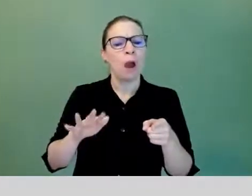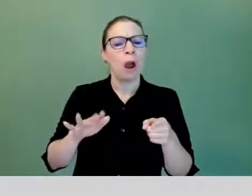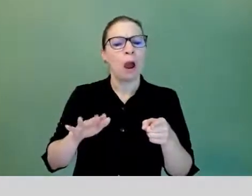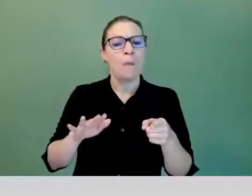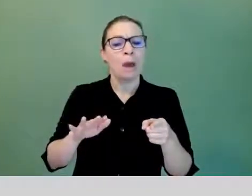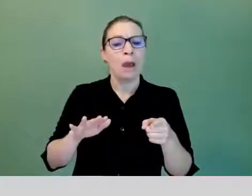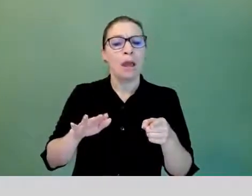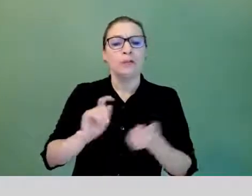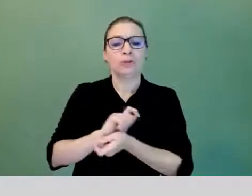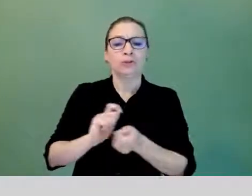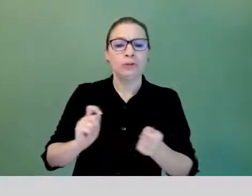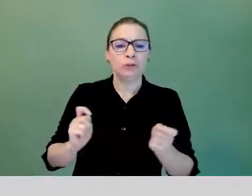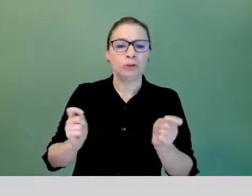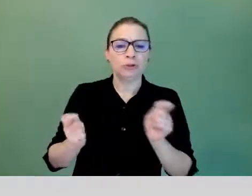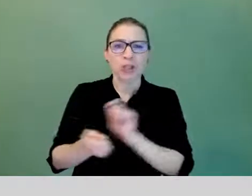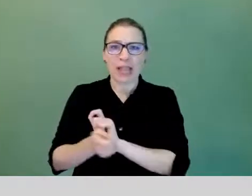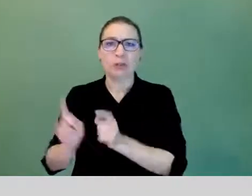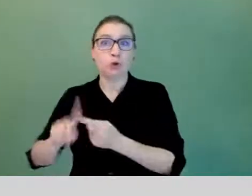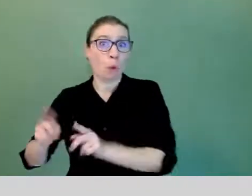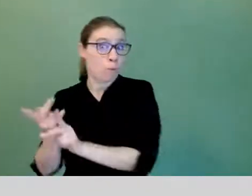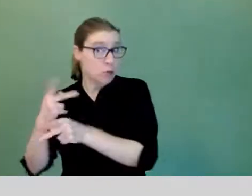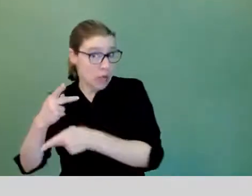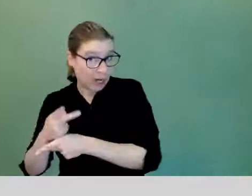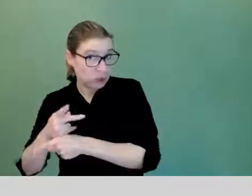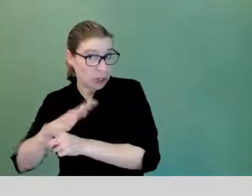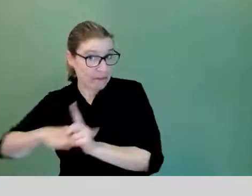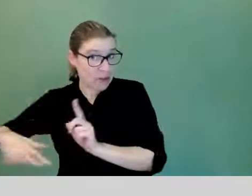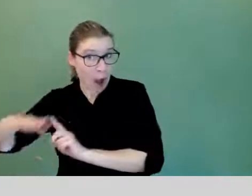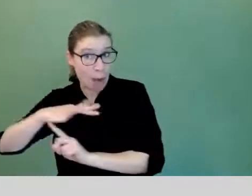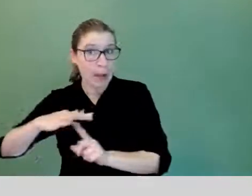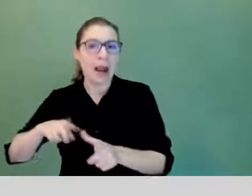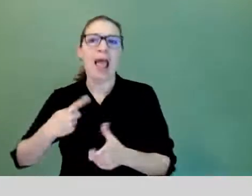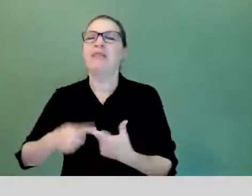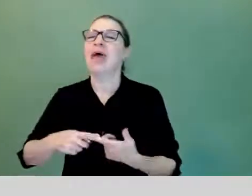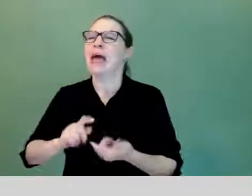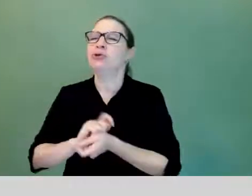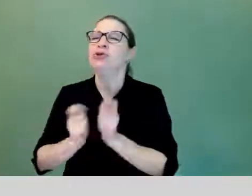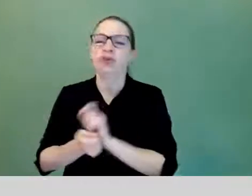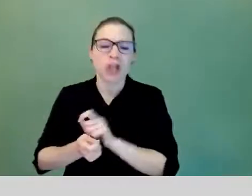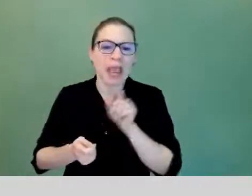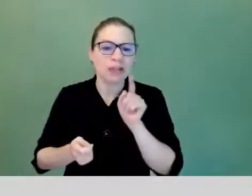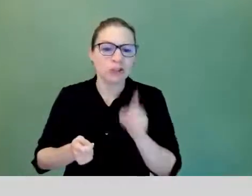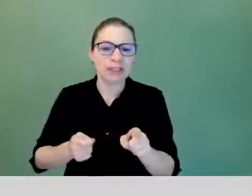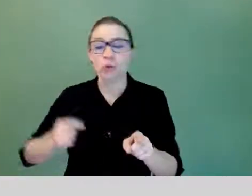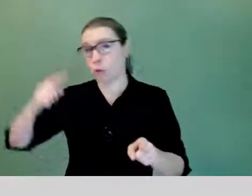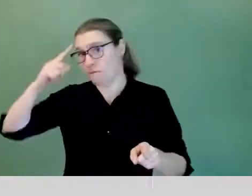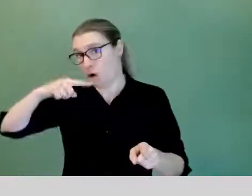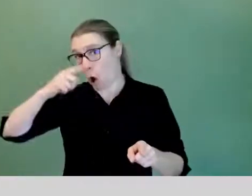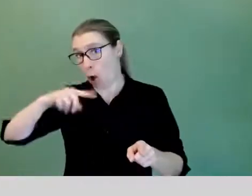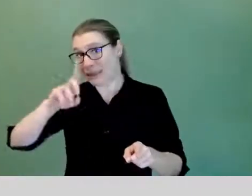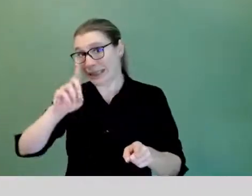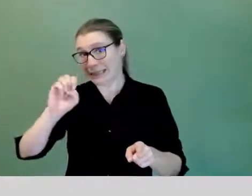deploy this is application to production environment. In that case, you need to set DEBUG equal to false. Because in production environment,